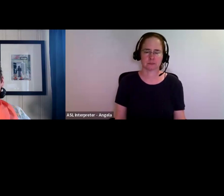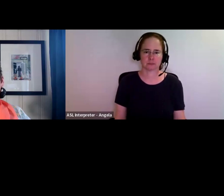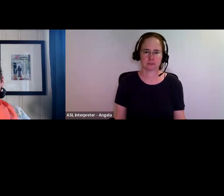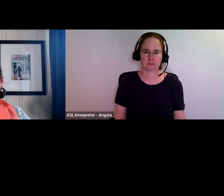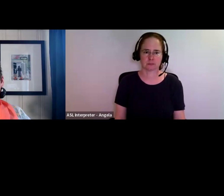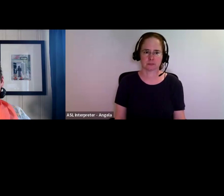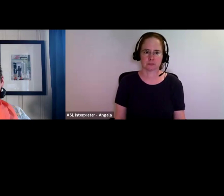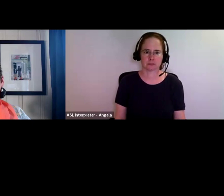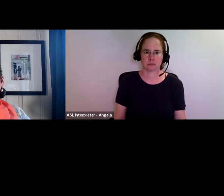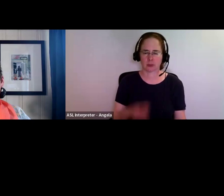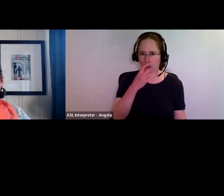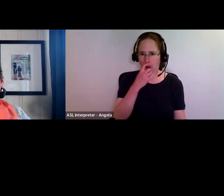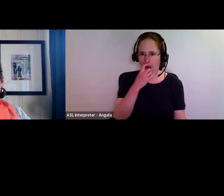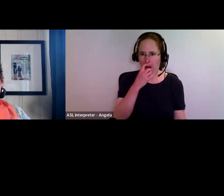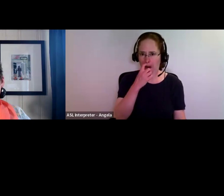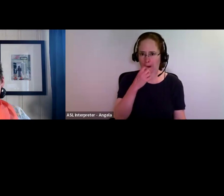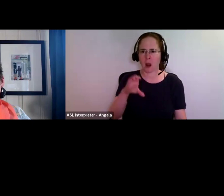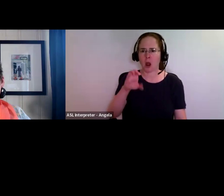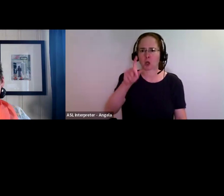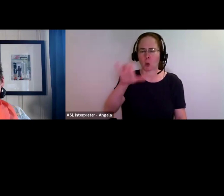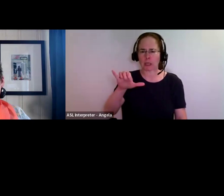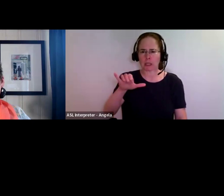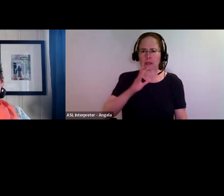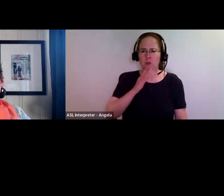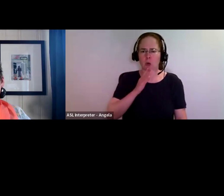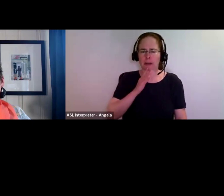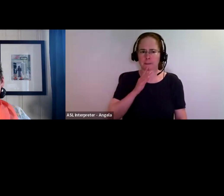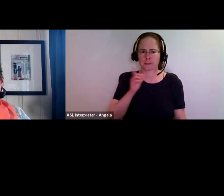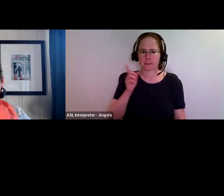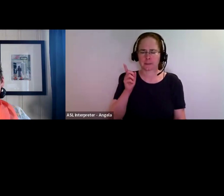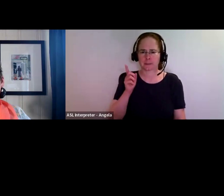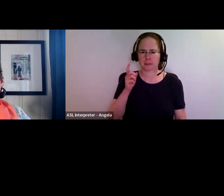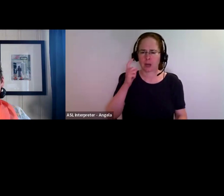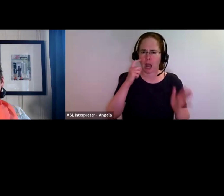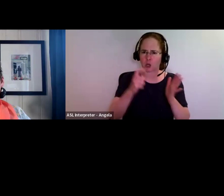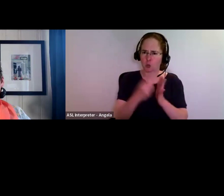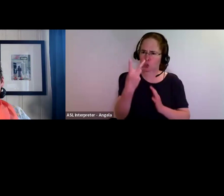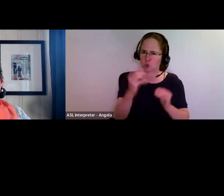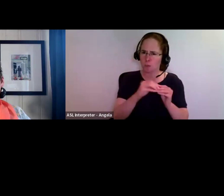Cody Drinkwater: Um, so I just wanted to, like I saw that there's, like, two more questions about what's